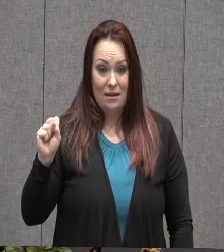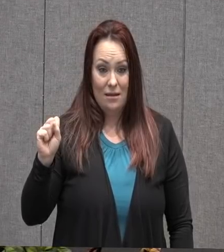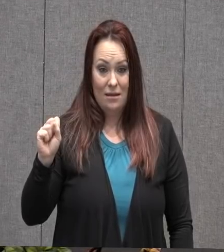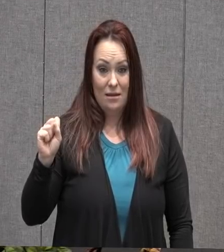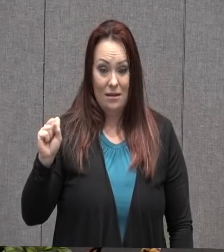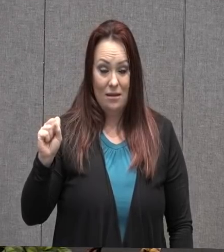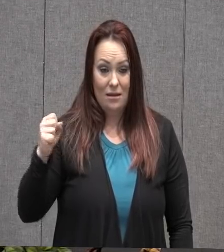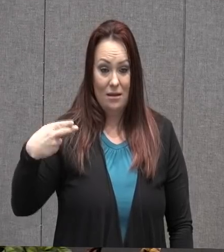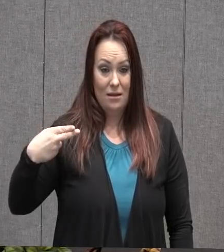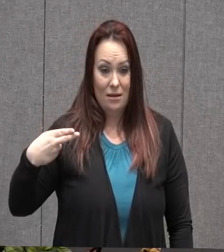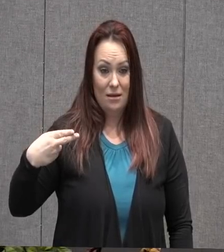H.